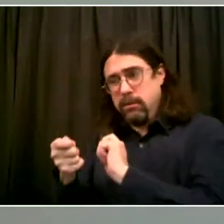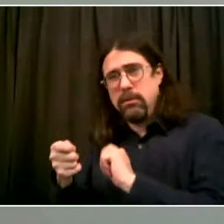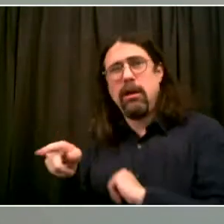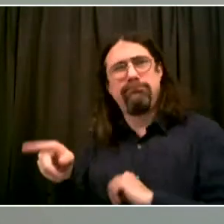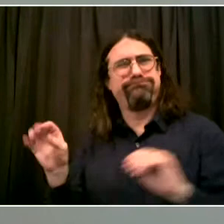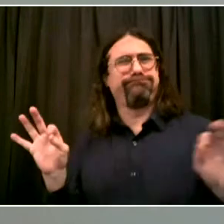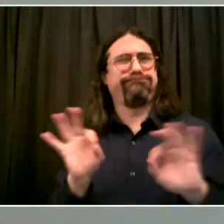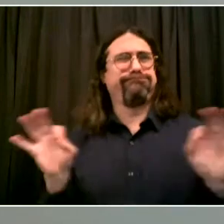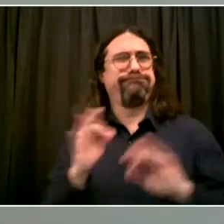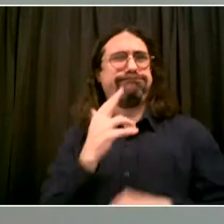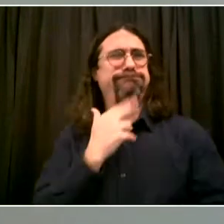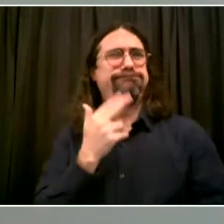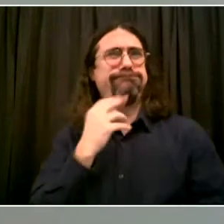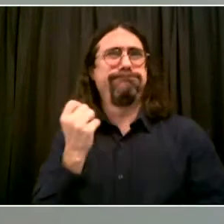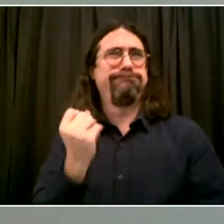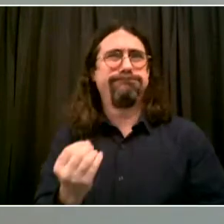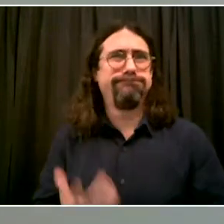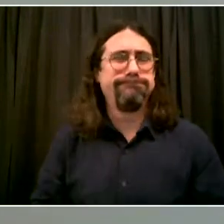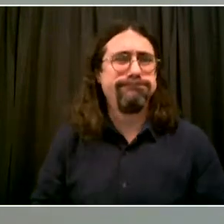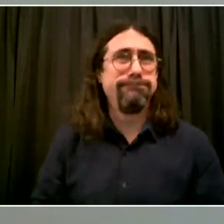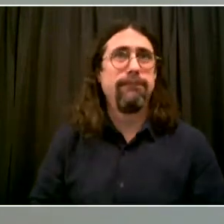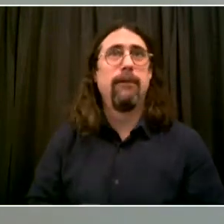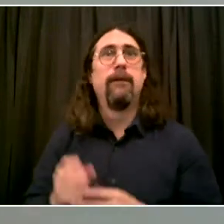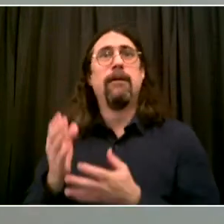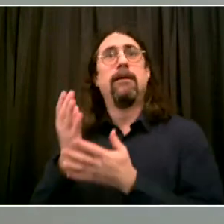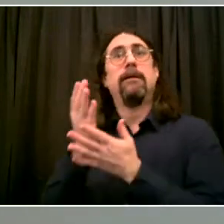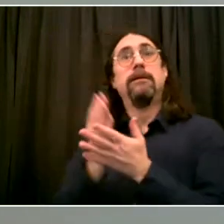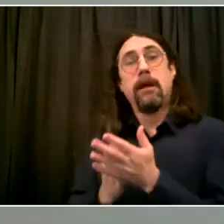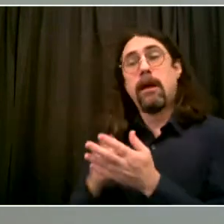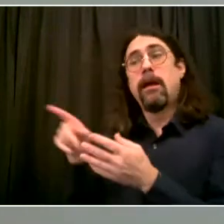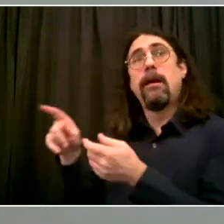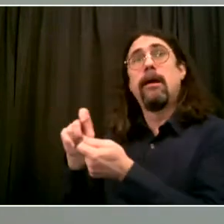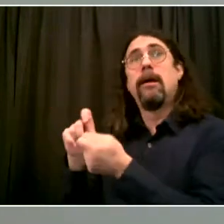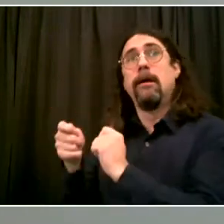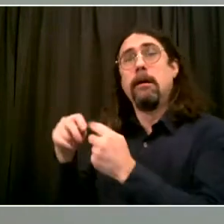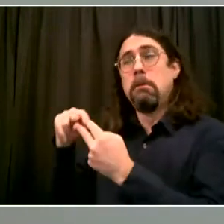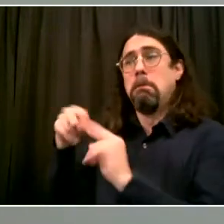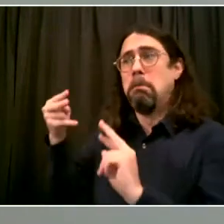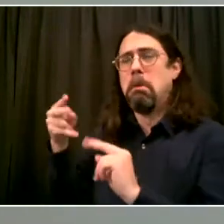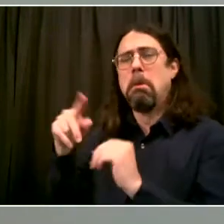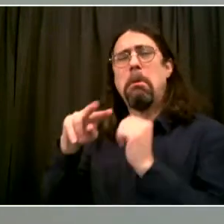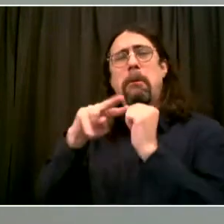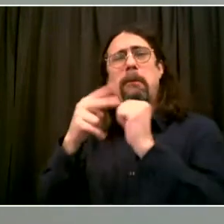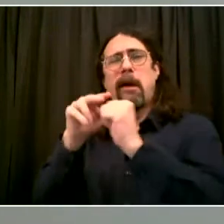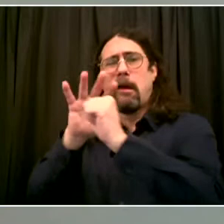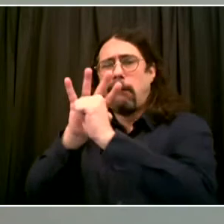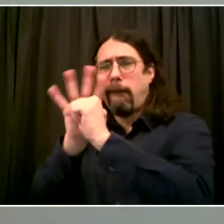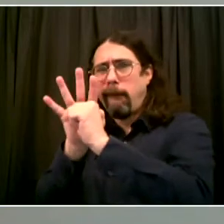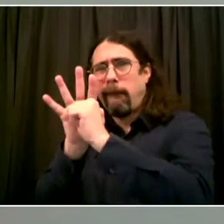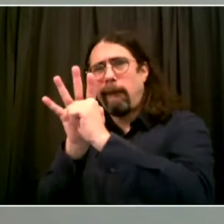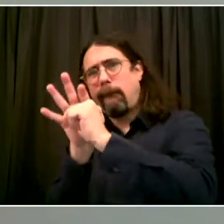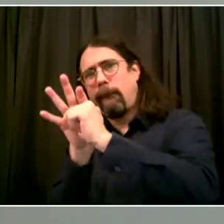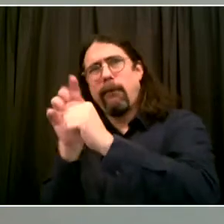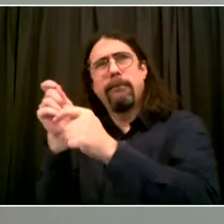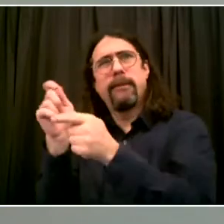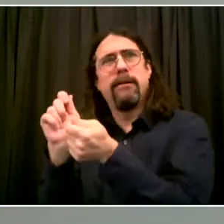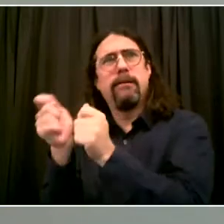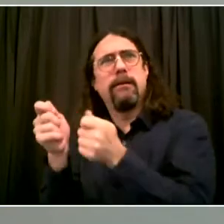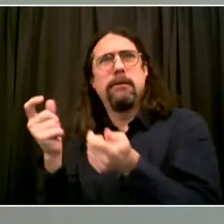STRUCTURE THAT MIGHT CHANGE THE VIRUSES PROPERTY. SOME AAE R VARIANTS OF PUBLIC HEALTH CONCERN. THEY HAVE THESE